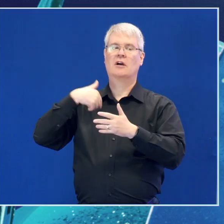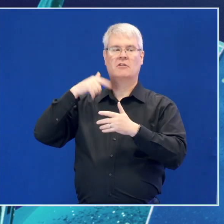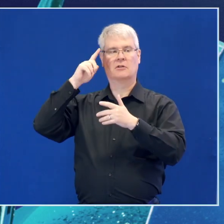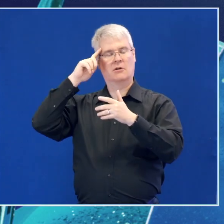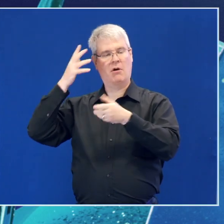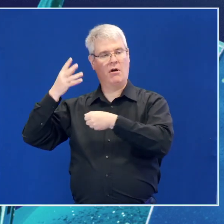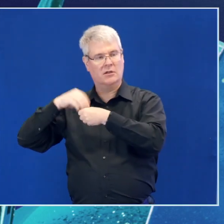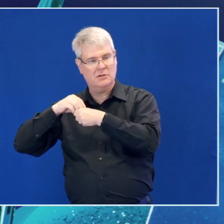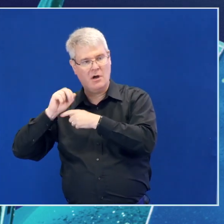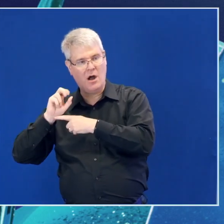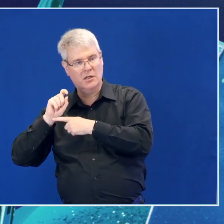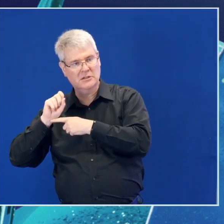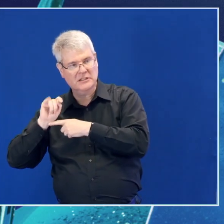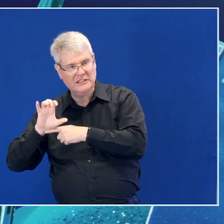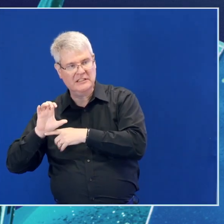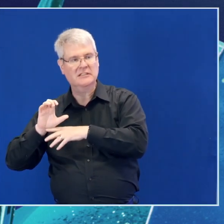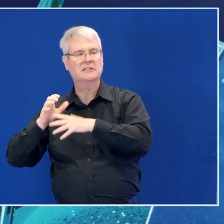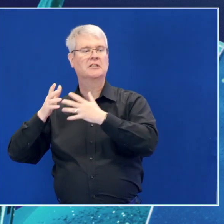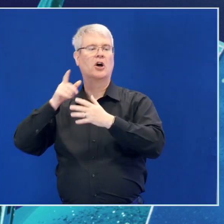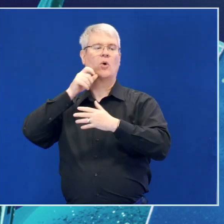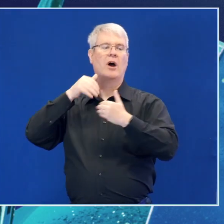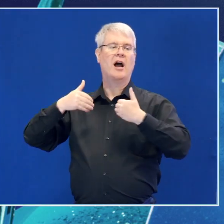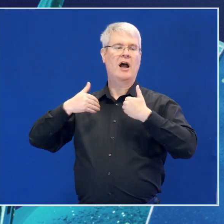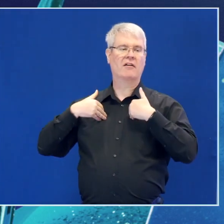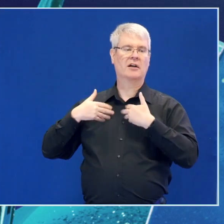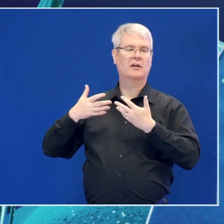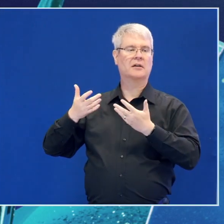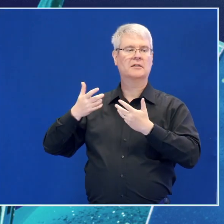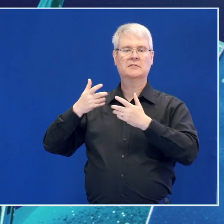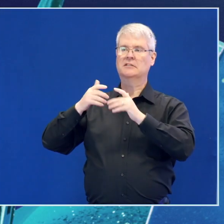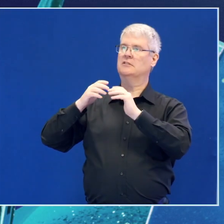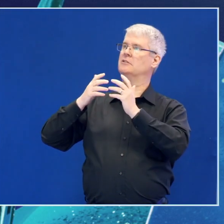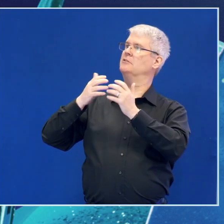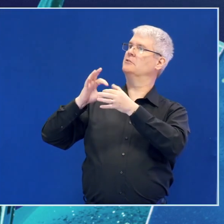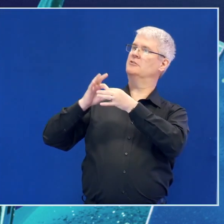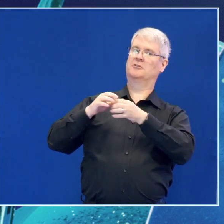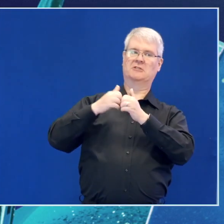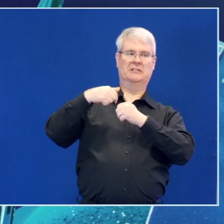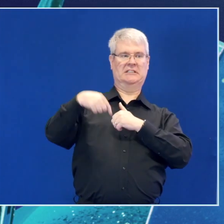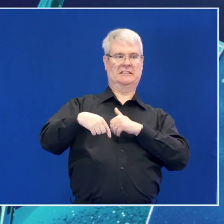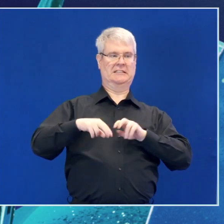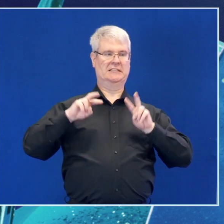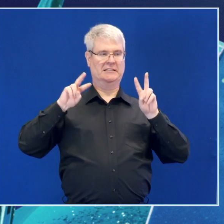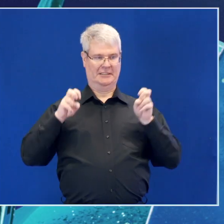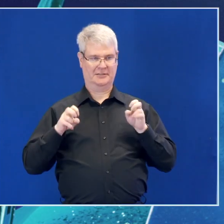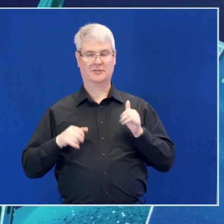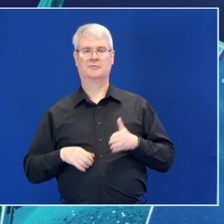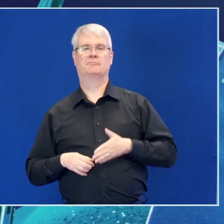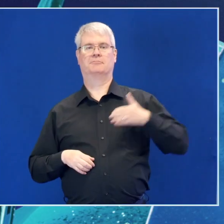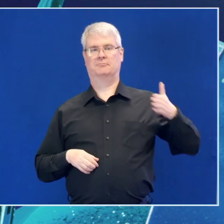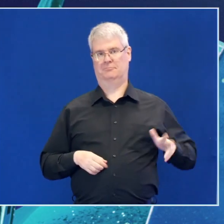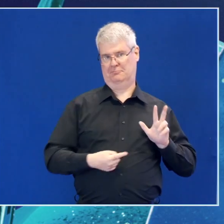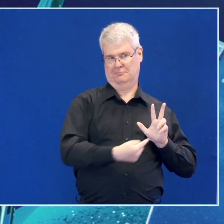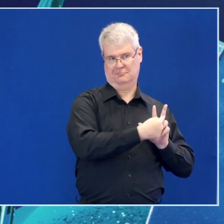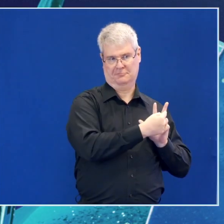to just learn more about this topic overall. Hi, I'm Blake Baxter, and I work for Microsoft.